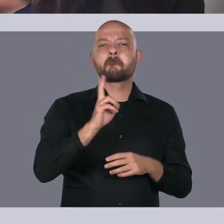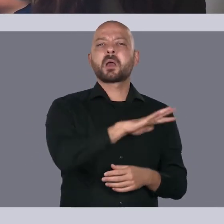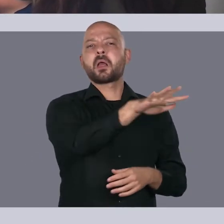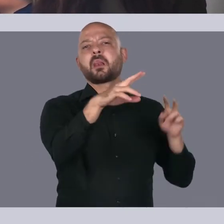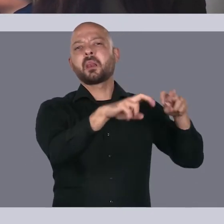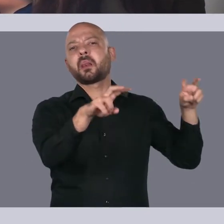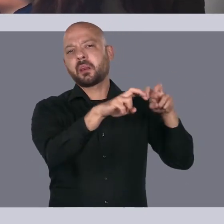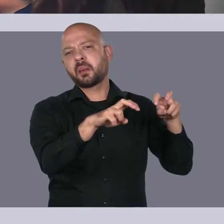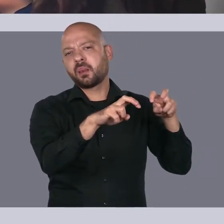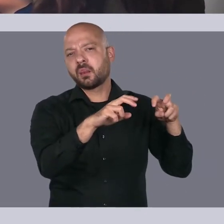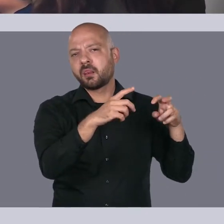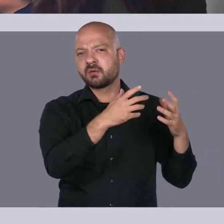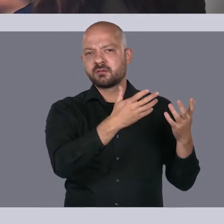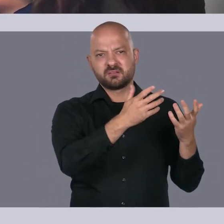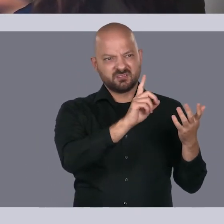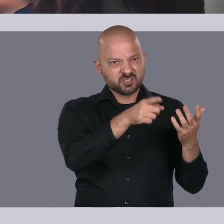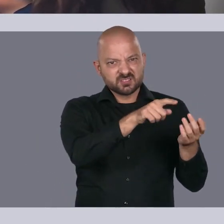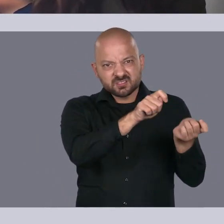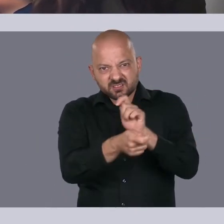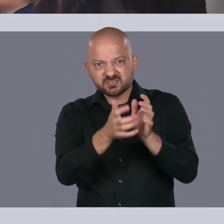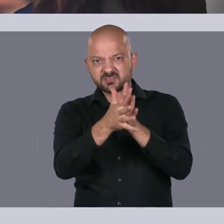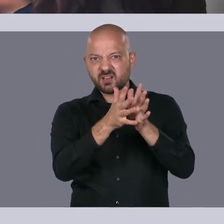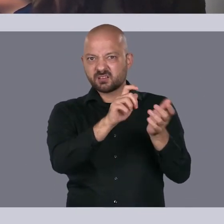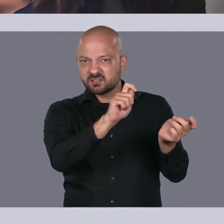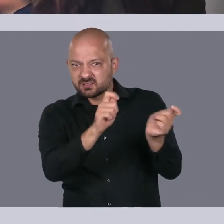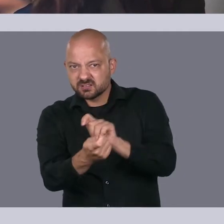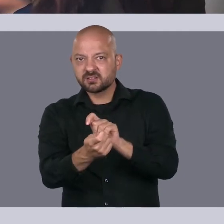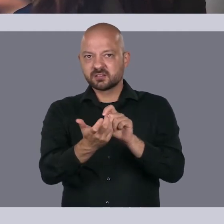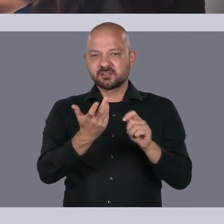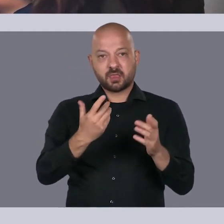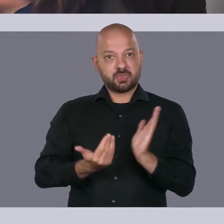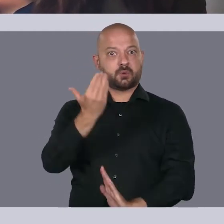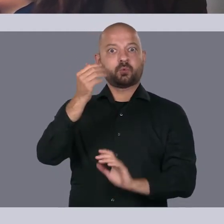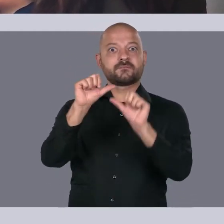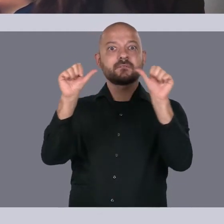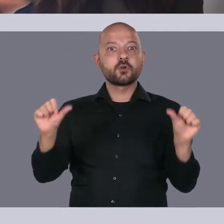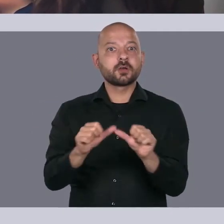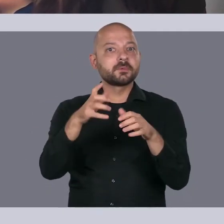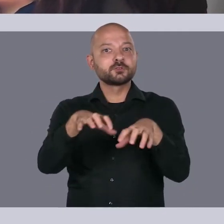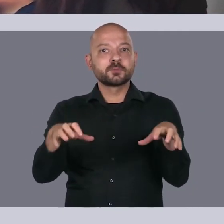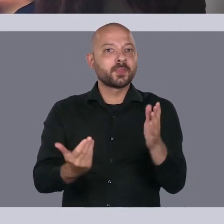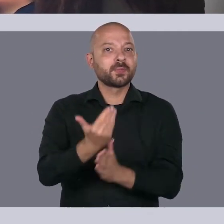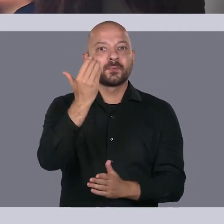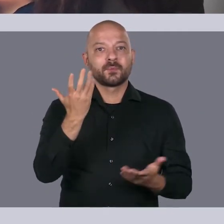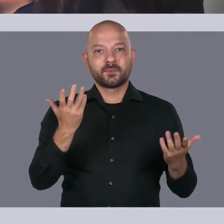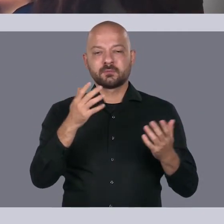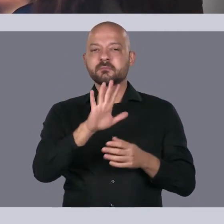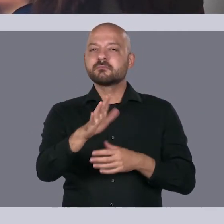research tools need to be translated into sign languages, which results in novel instruments with yet undetermined scientific quality,